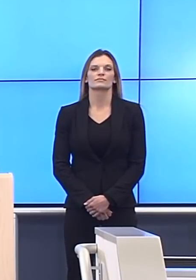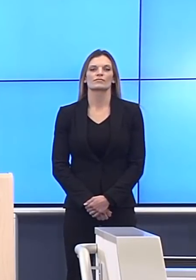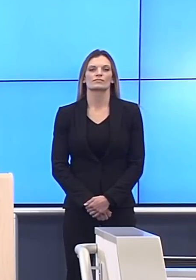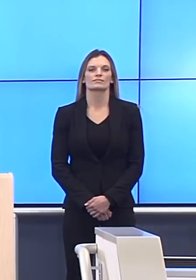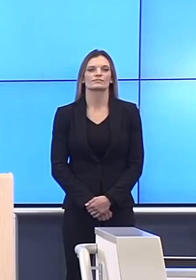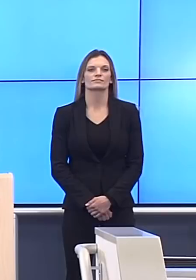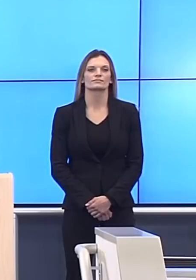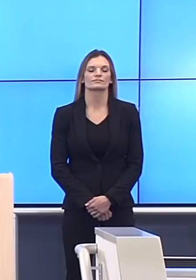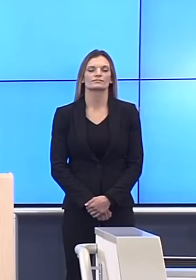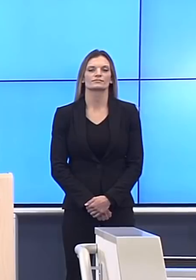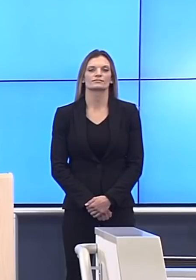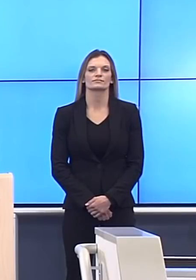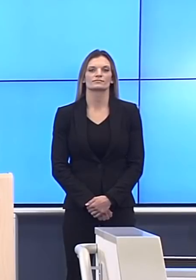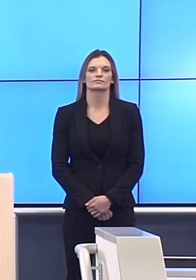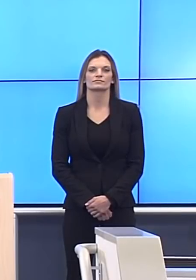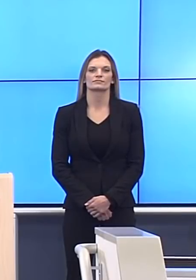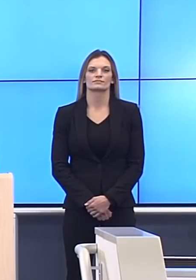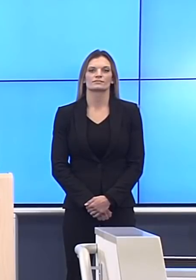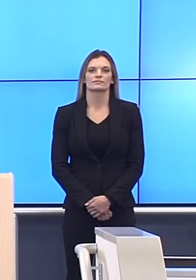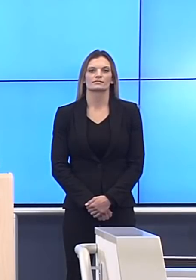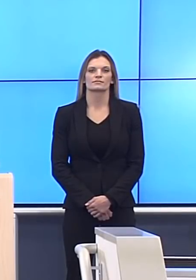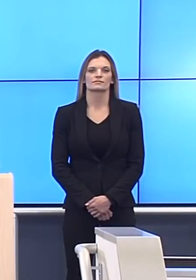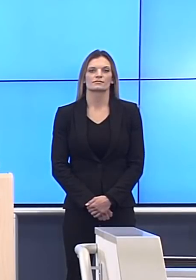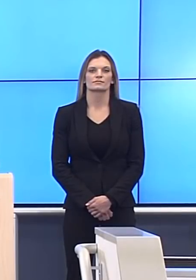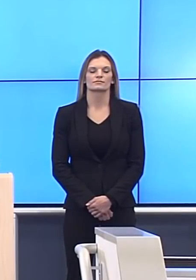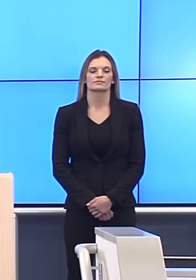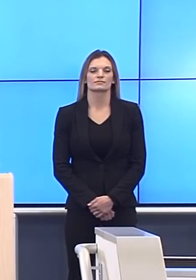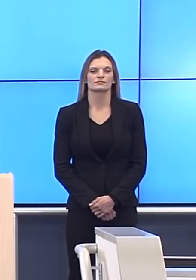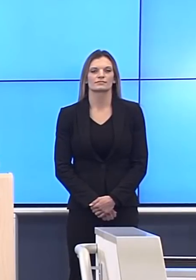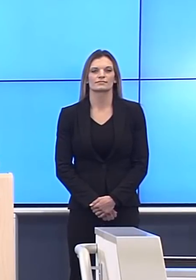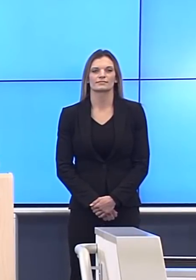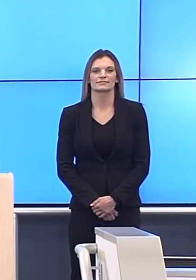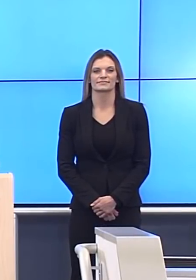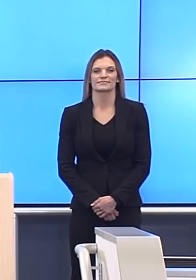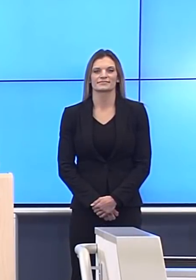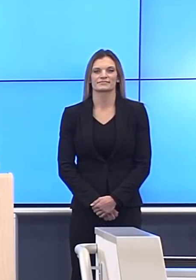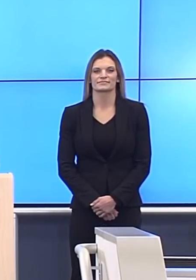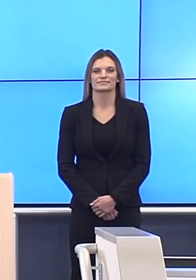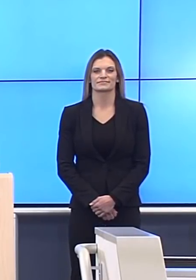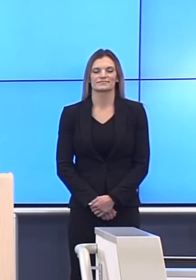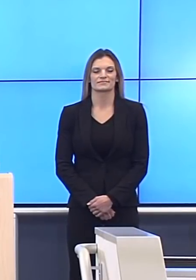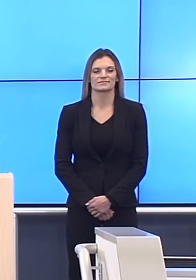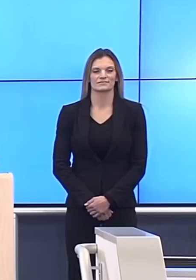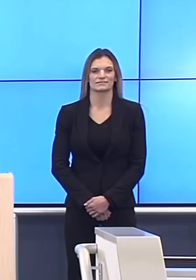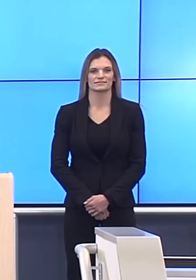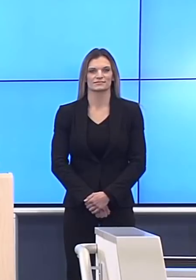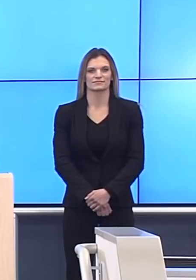IN. ALL RIGHT. THIS IS A LIVE LOOK FROM THE EMERGENCY COMMAND CENTER IN DIAMOND DALE, WE ARE EXPECTING THE RESTRICTIONS.